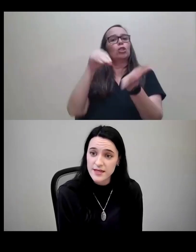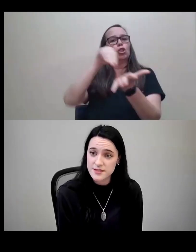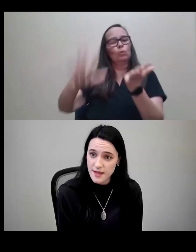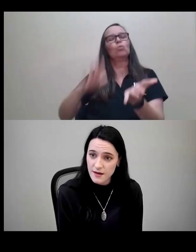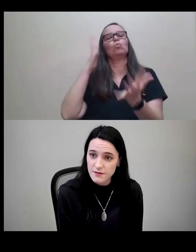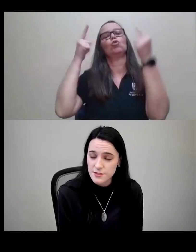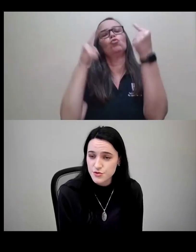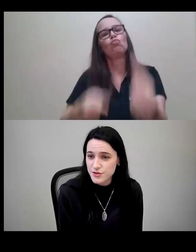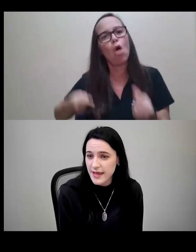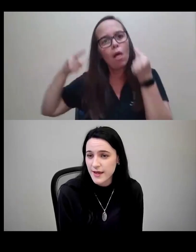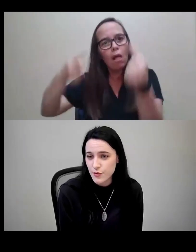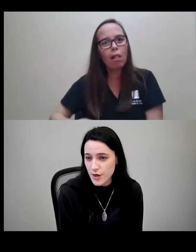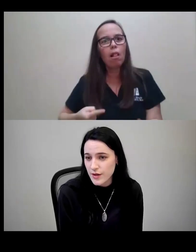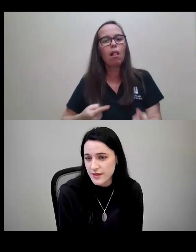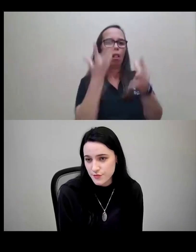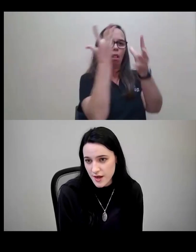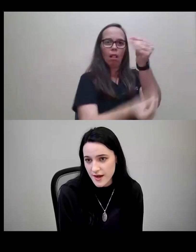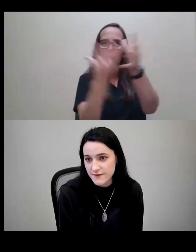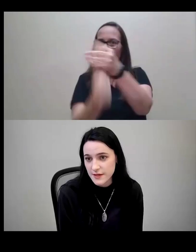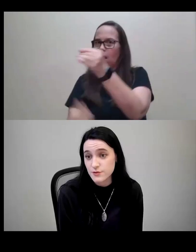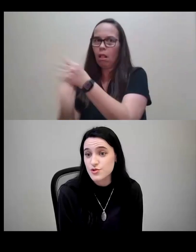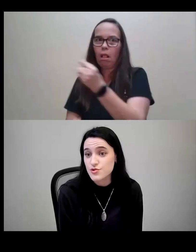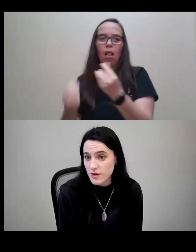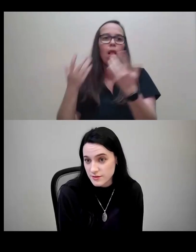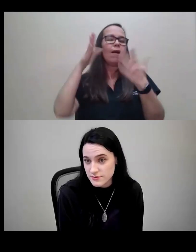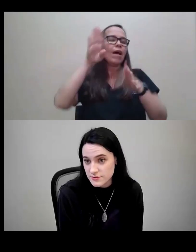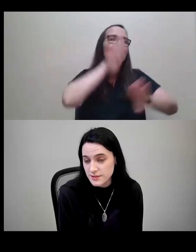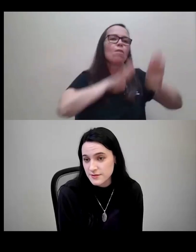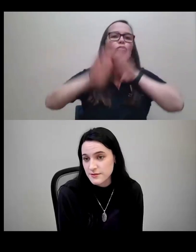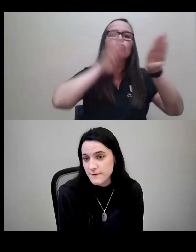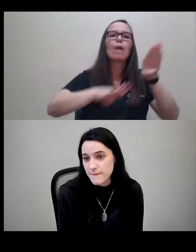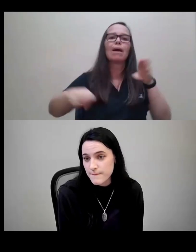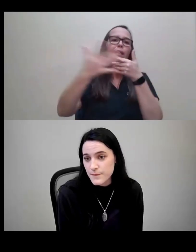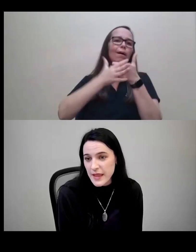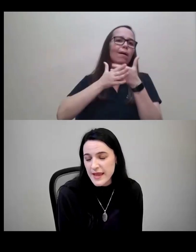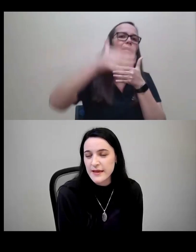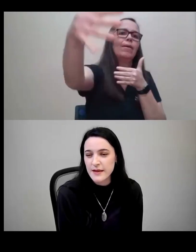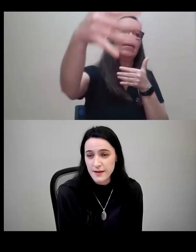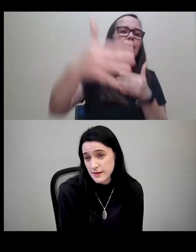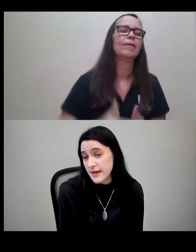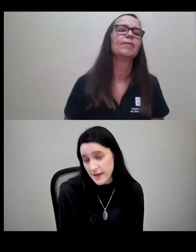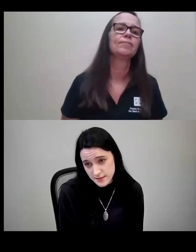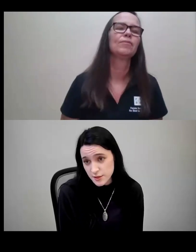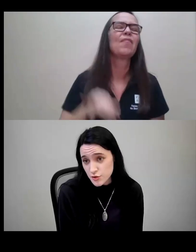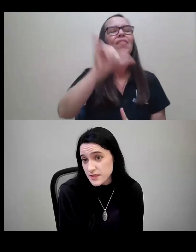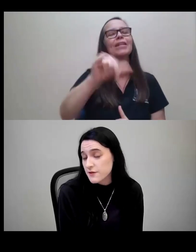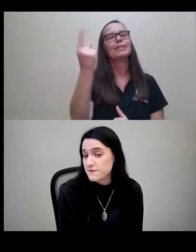no ASL, the tree can't grow and thrive. It'll struggle. And it as a human,